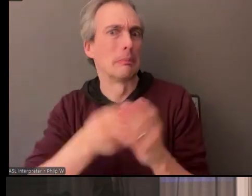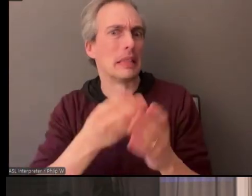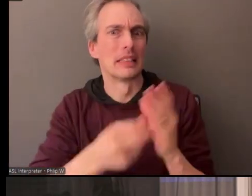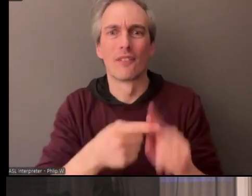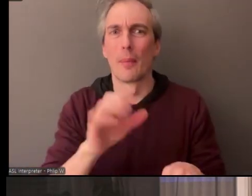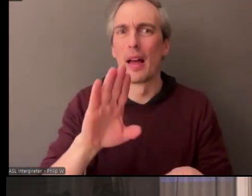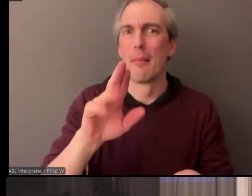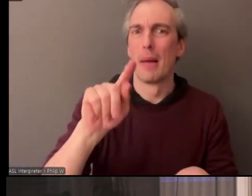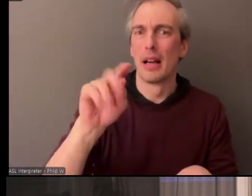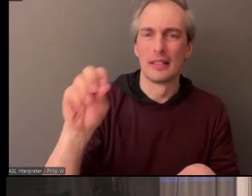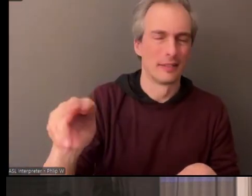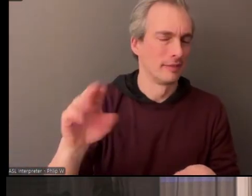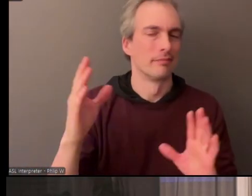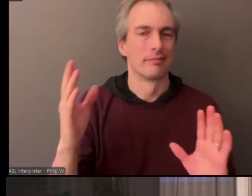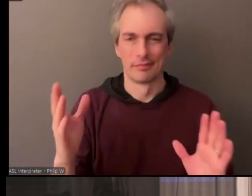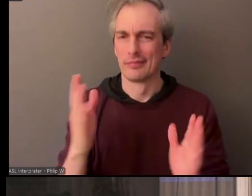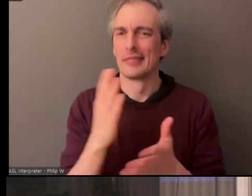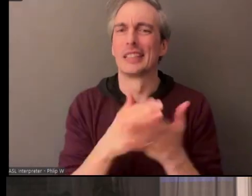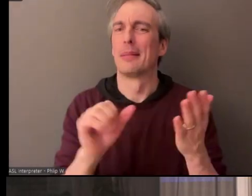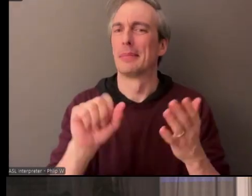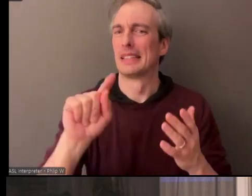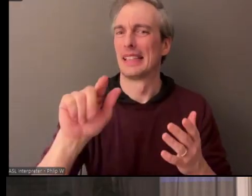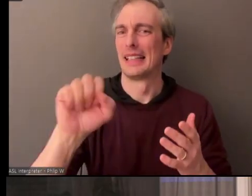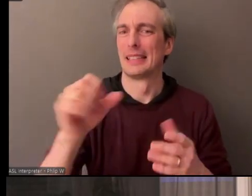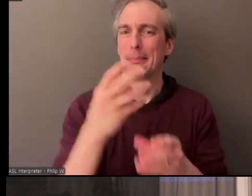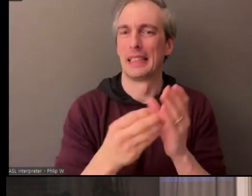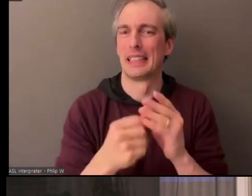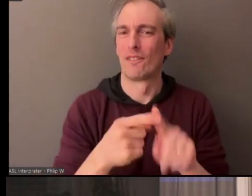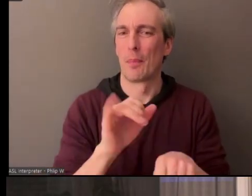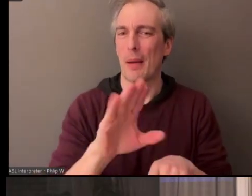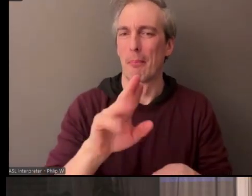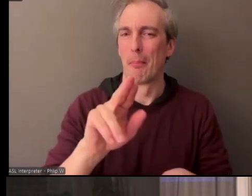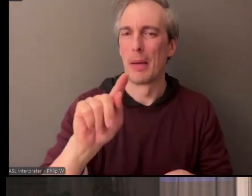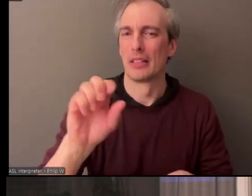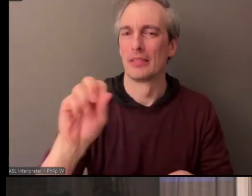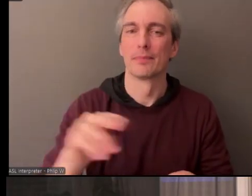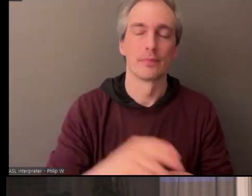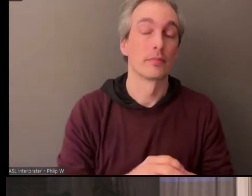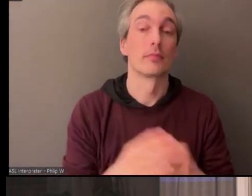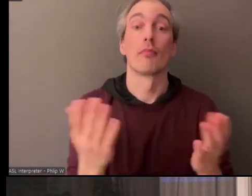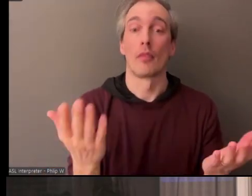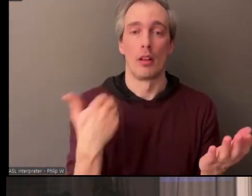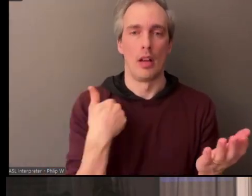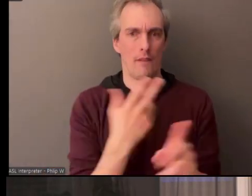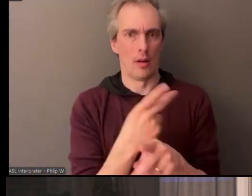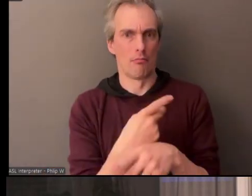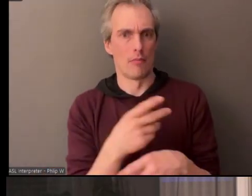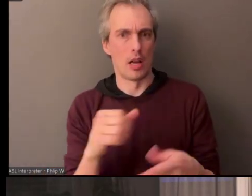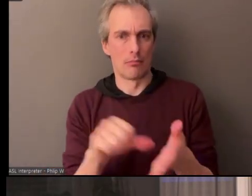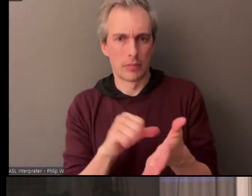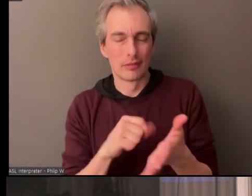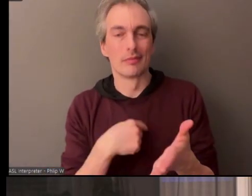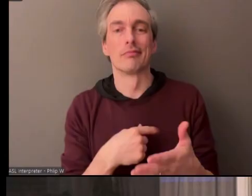So we can start with this idea. Given that I'm on a product page, when I click the add to cart button, I see the cart icon quantity is updated.